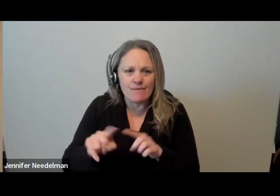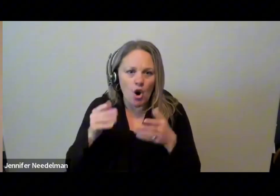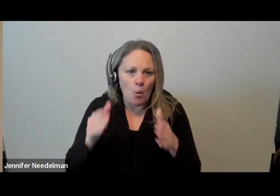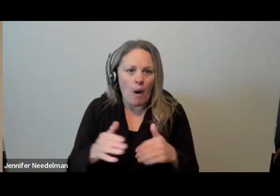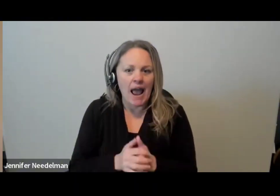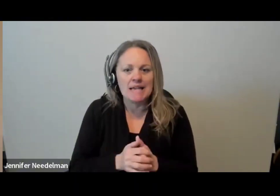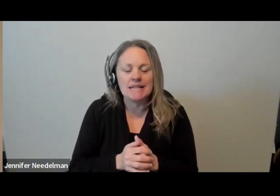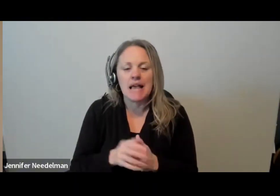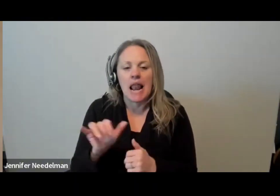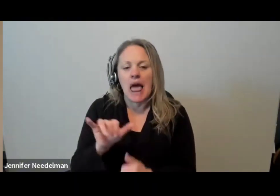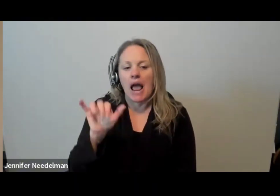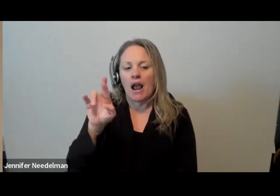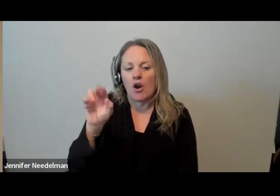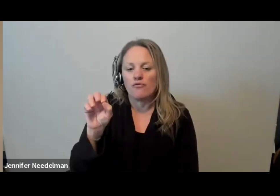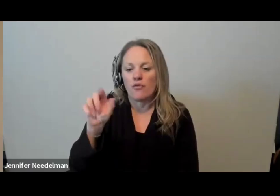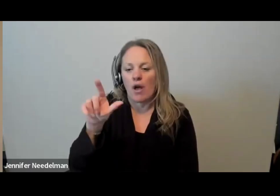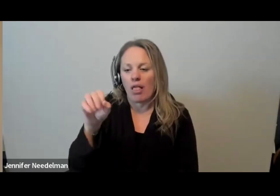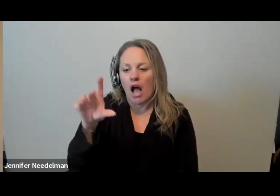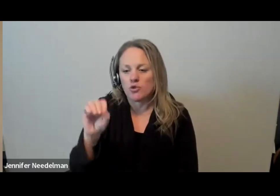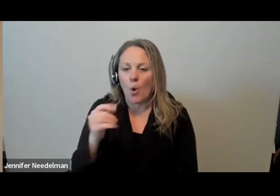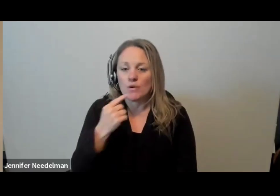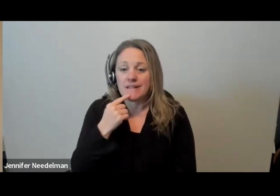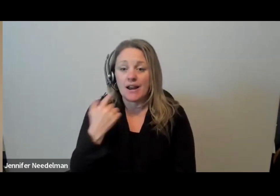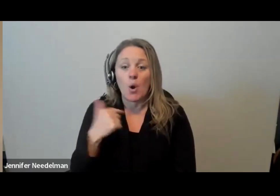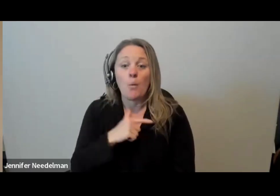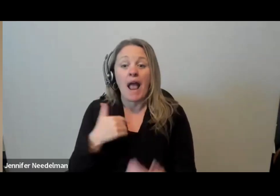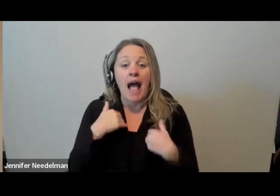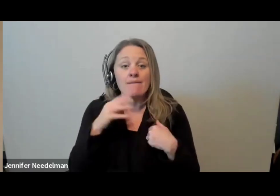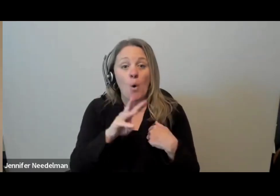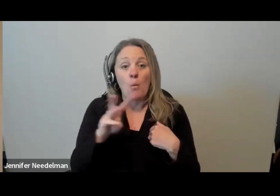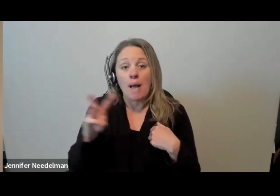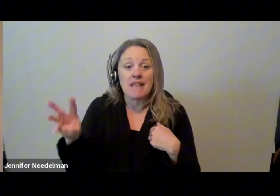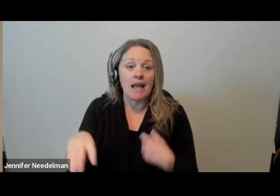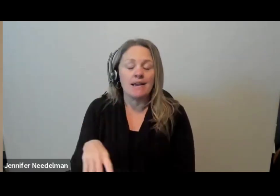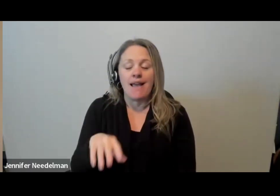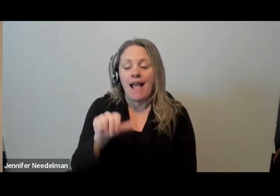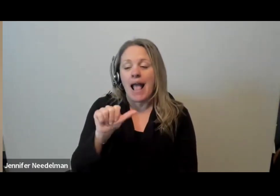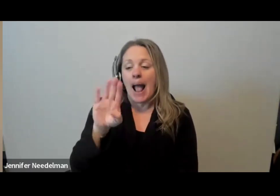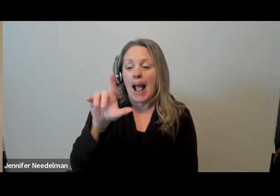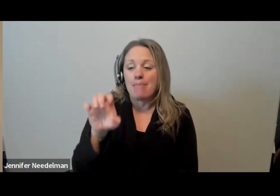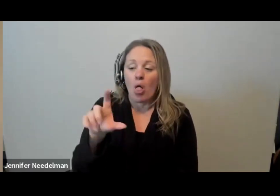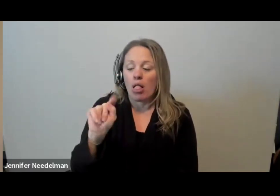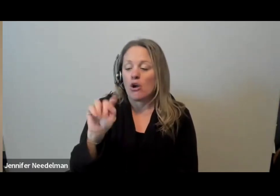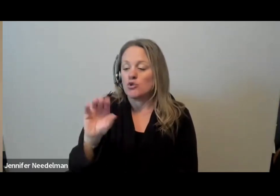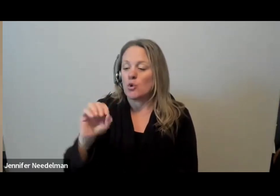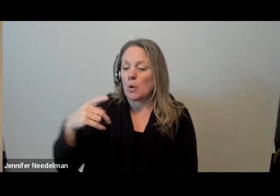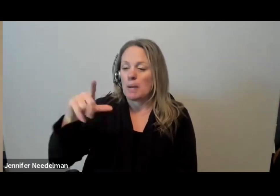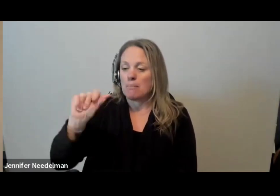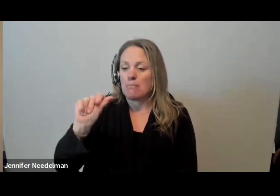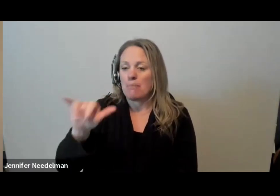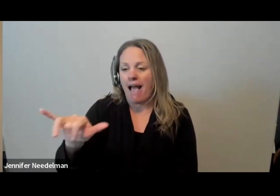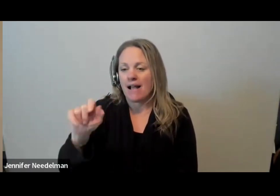Like Rolando said, we have a website called abletoplay.com. Anyone can go on there for free, make a profile.